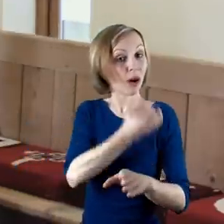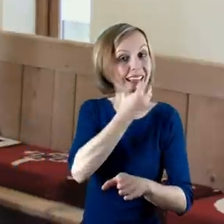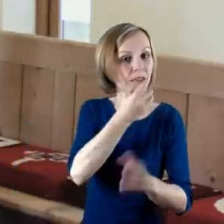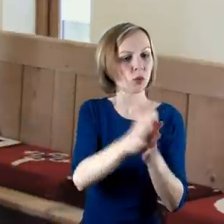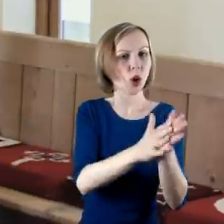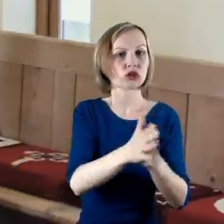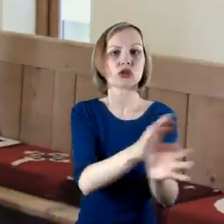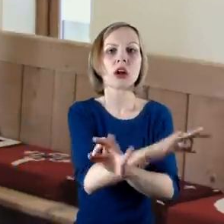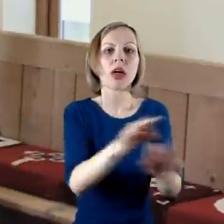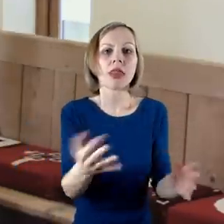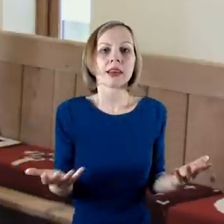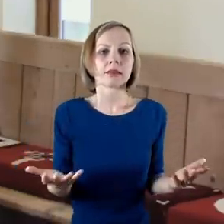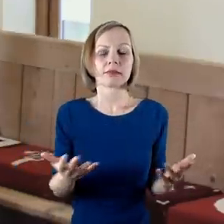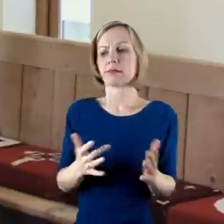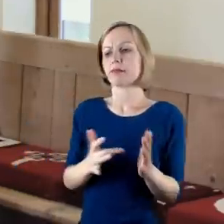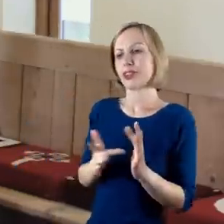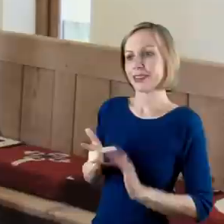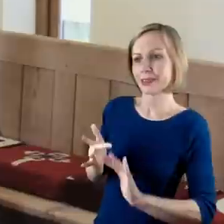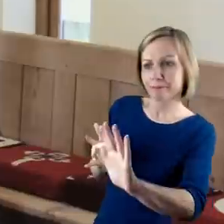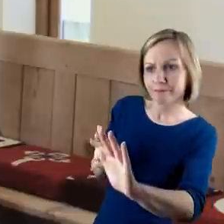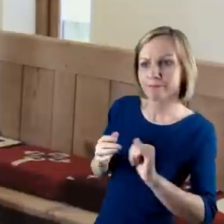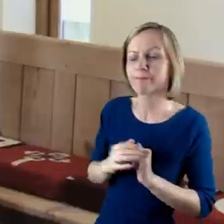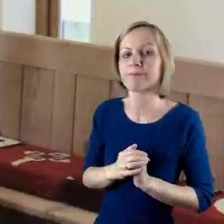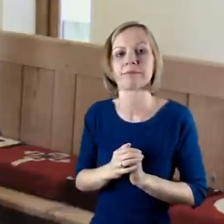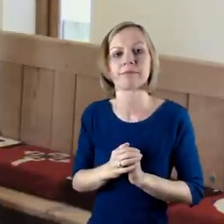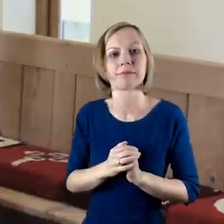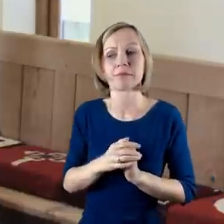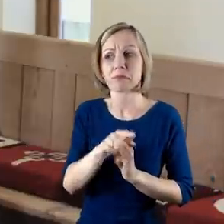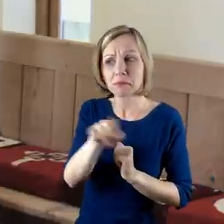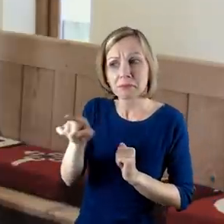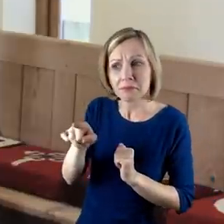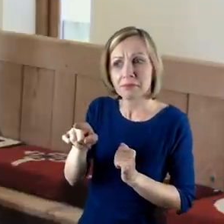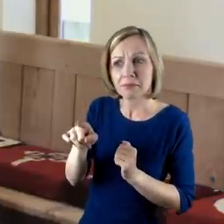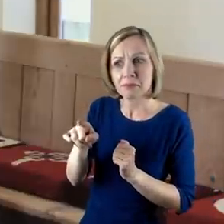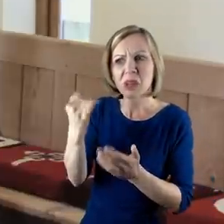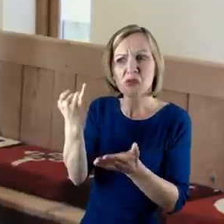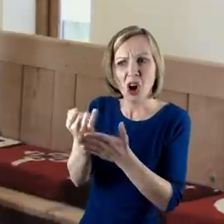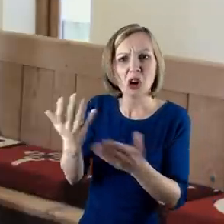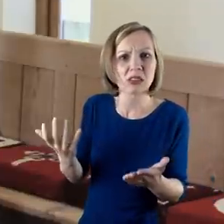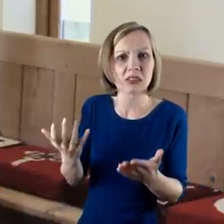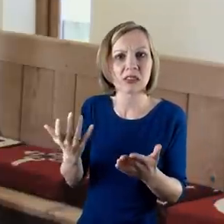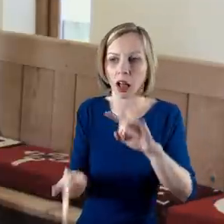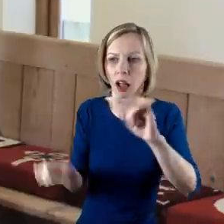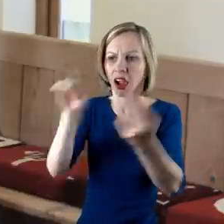Jesus responds to their criticism by telling them they had gotten things the wrong way round.